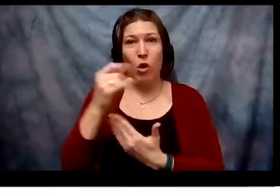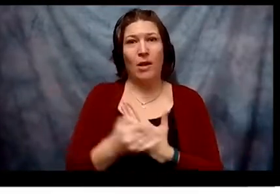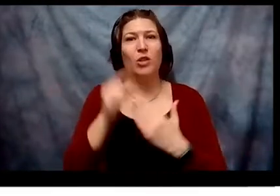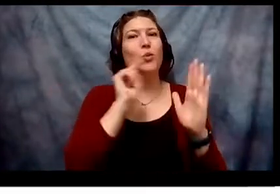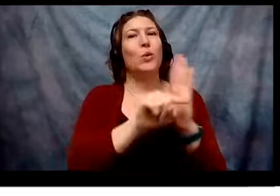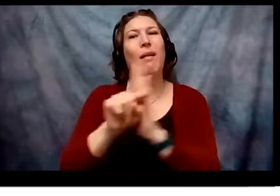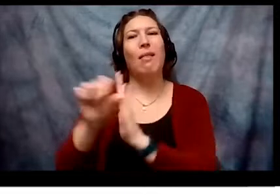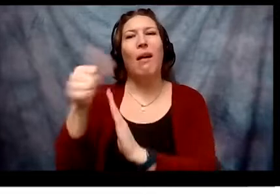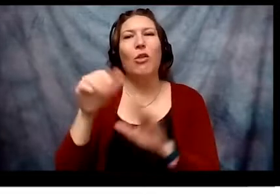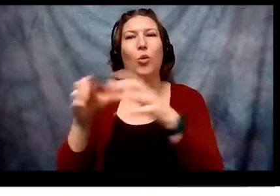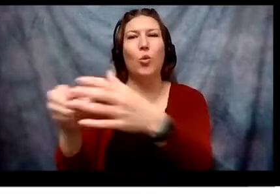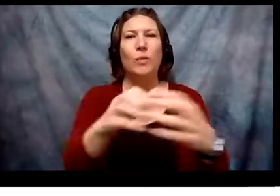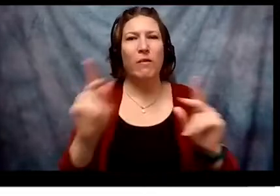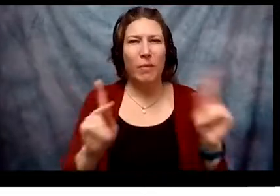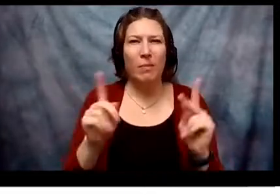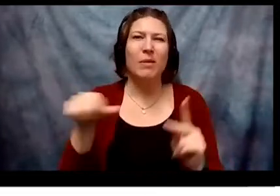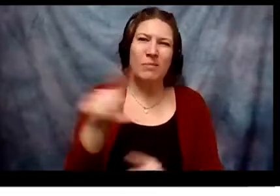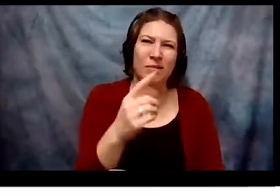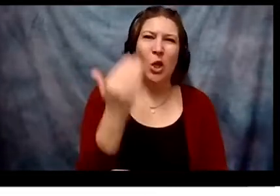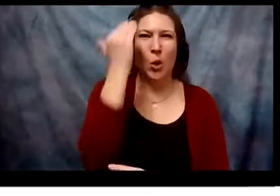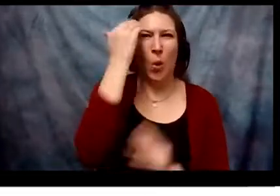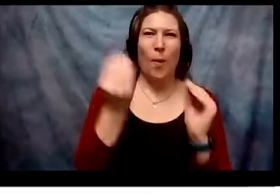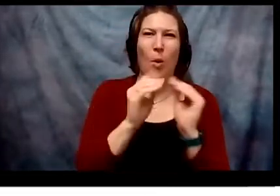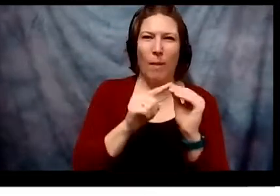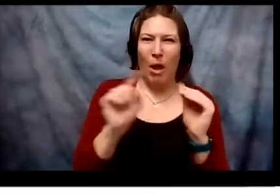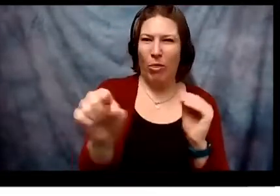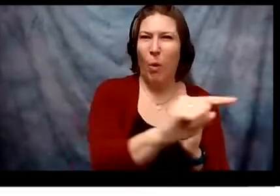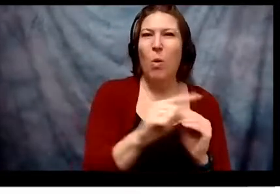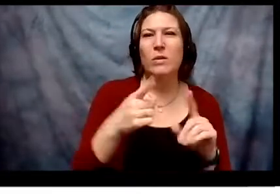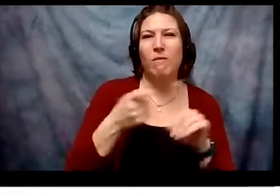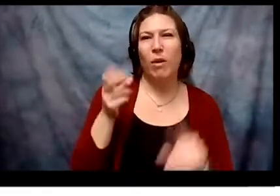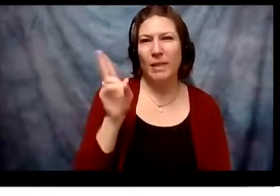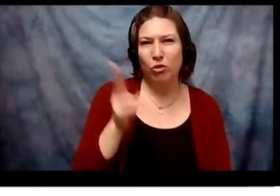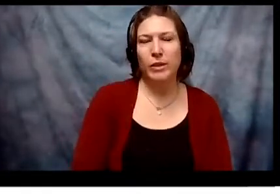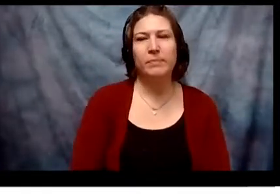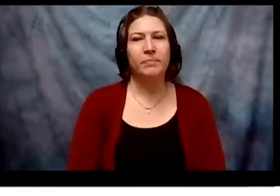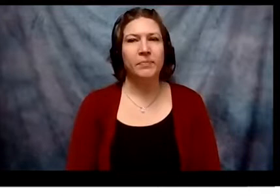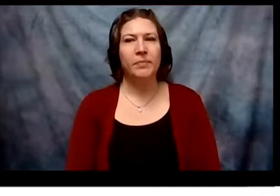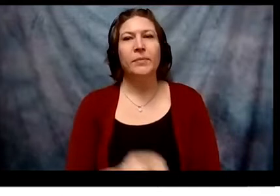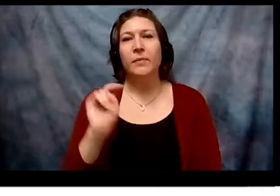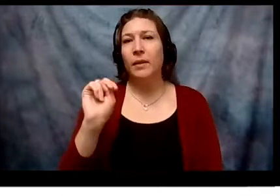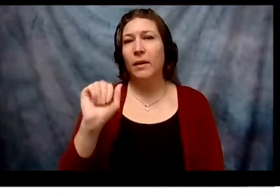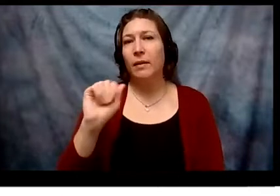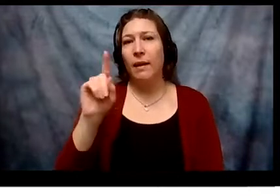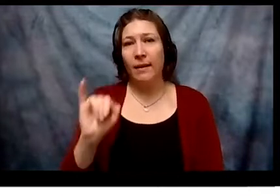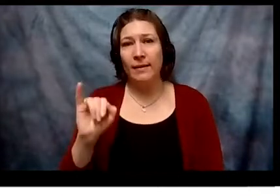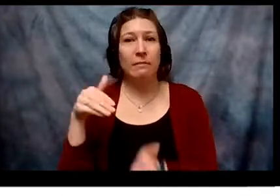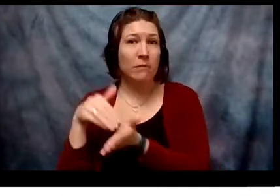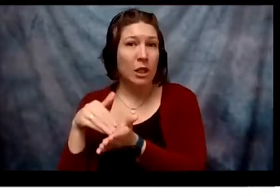of people, which you know more about from the history books. Nazi doctors and nurses killed up to